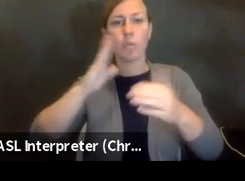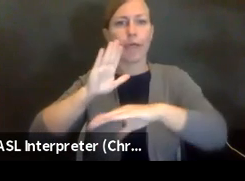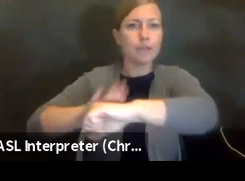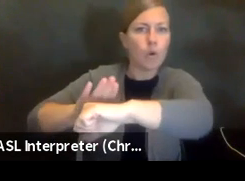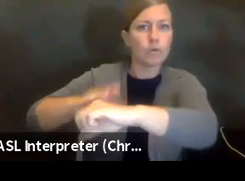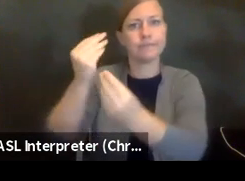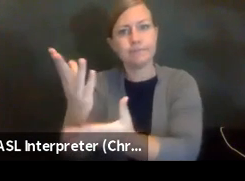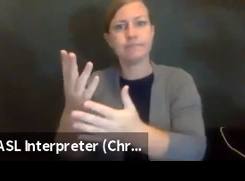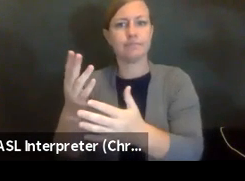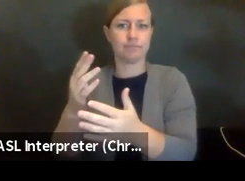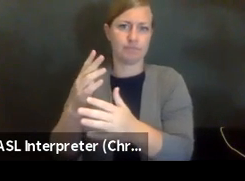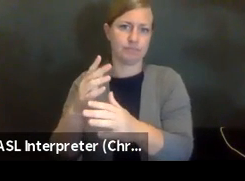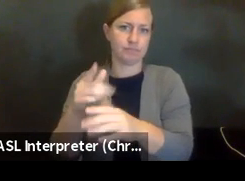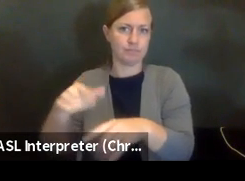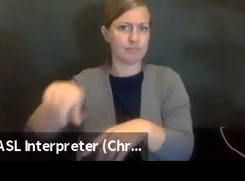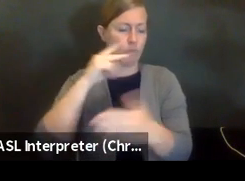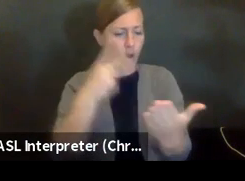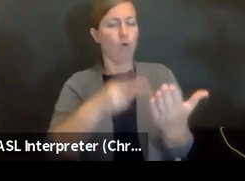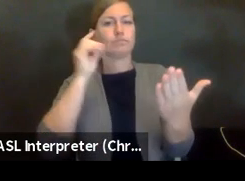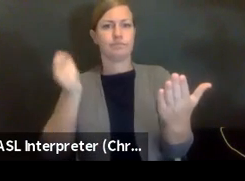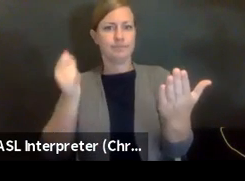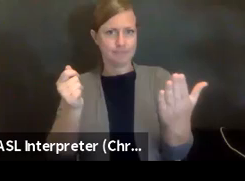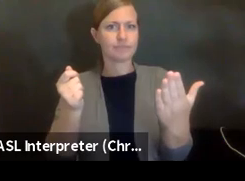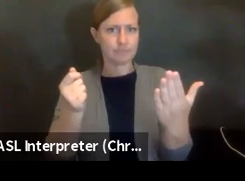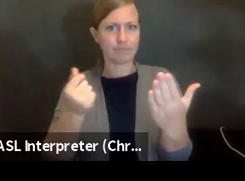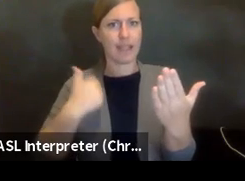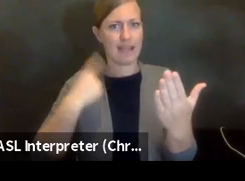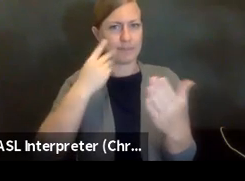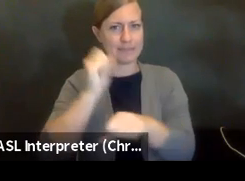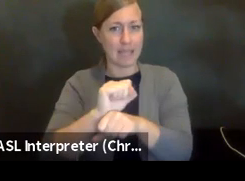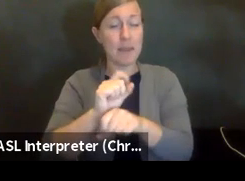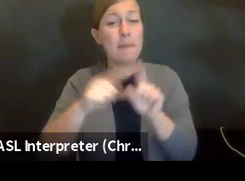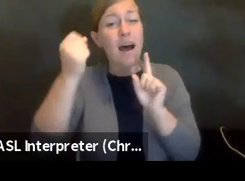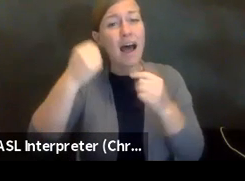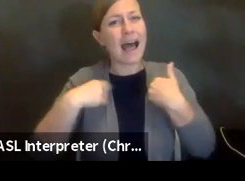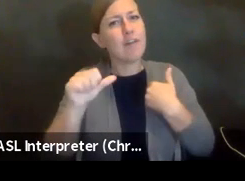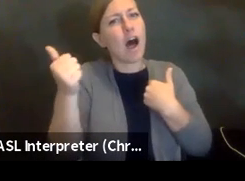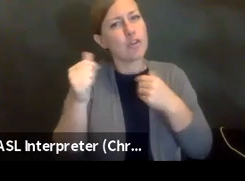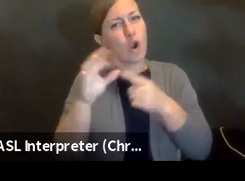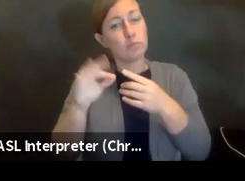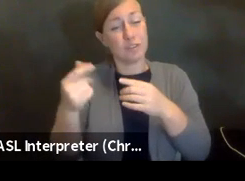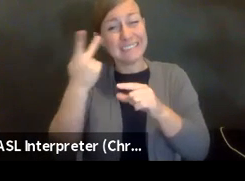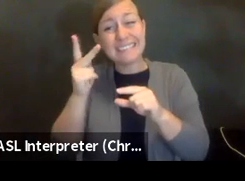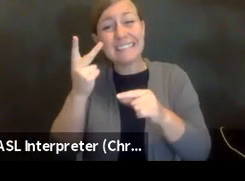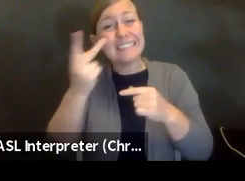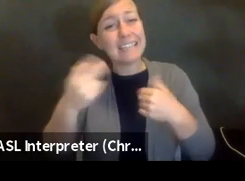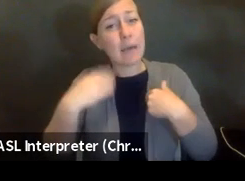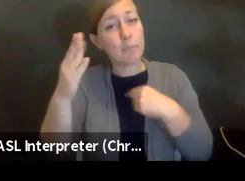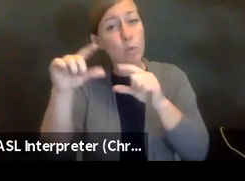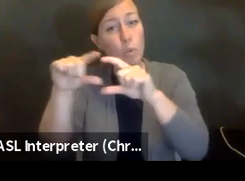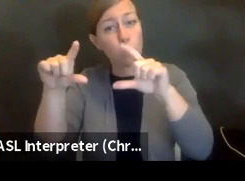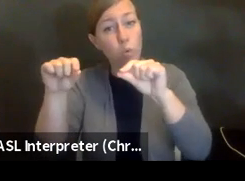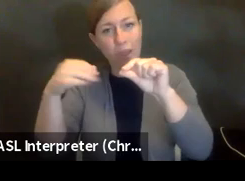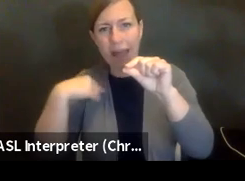Katherine Livick - ESD 112: to see that I have assigned something. But I have this little triangle that drops down another menu for me. I can schedule this